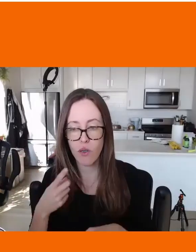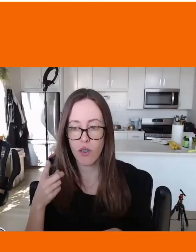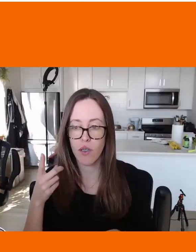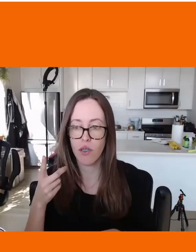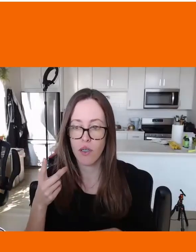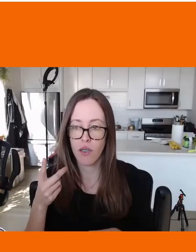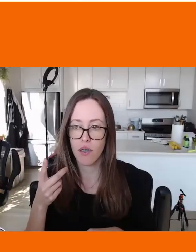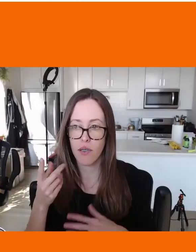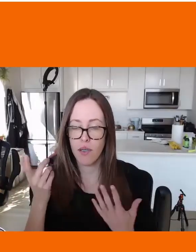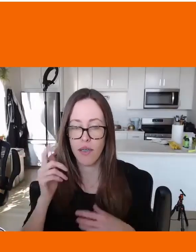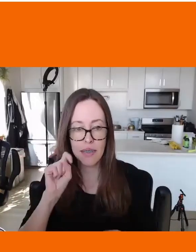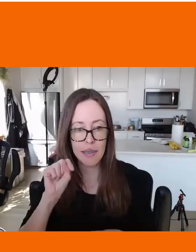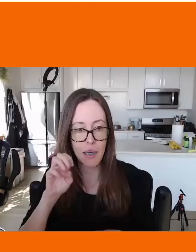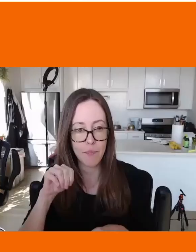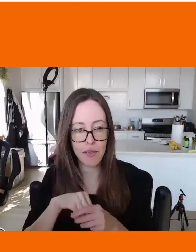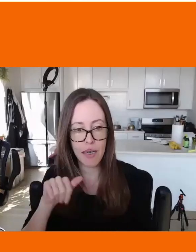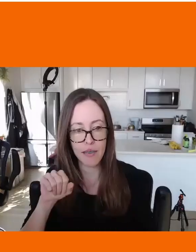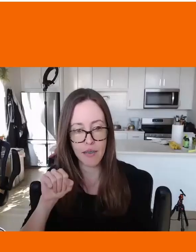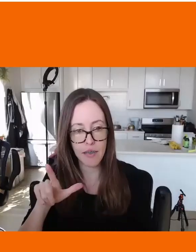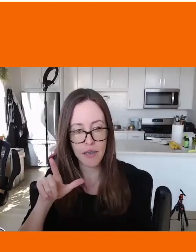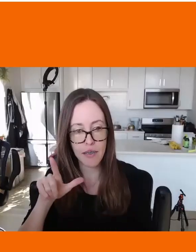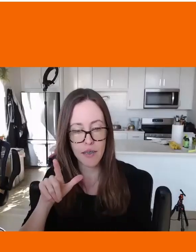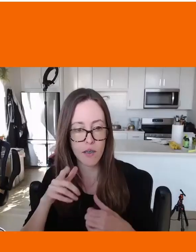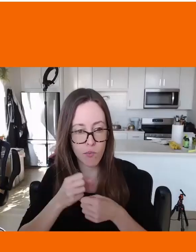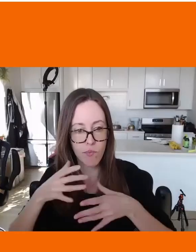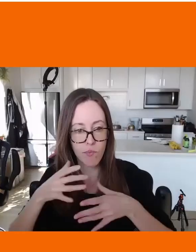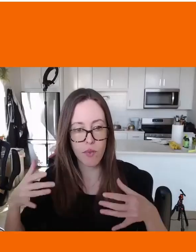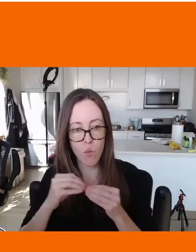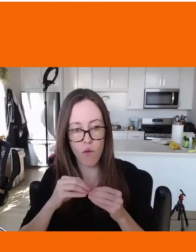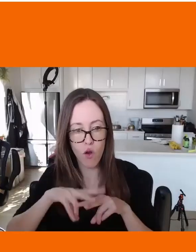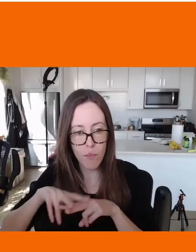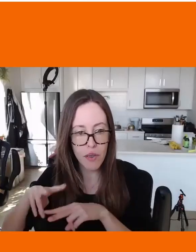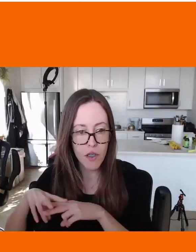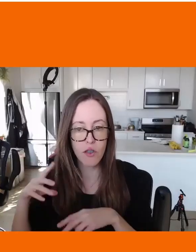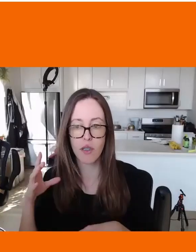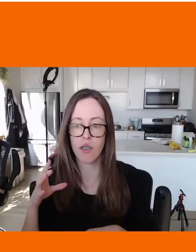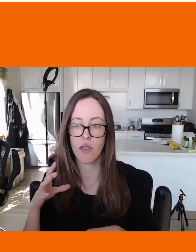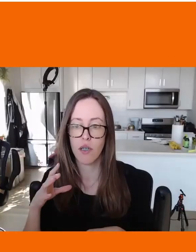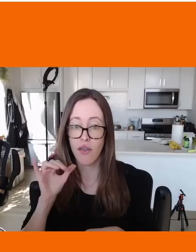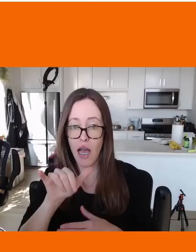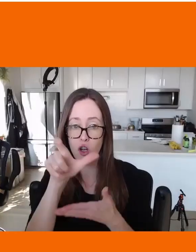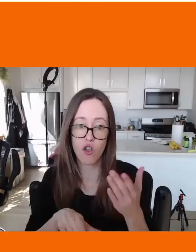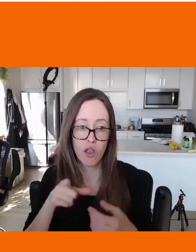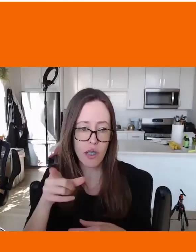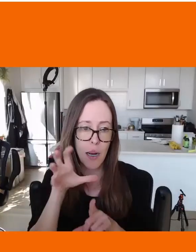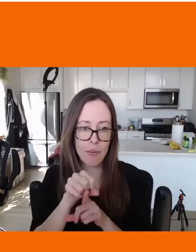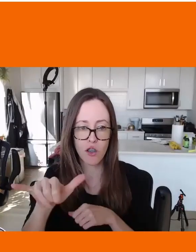started having more discussions about STEM in ASL and growing the number of vocabulary items in ASL